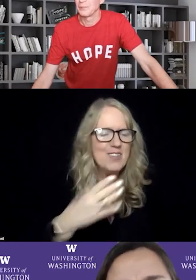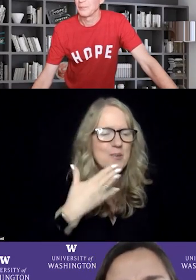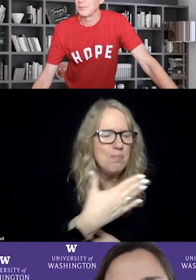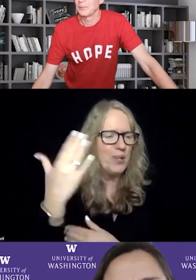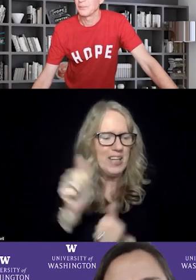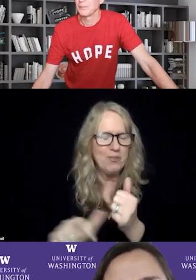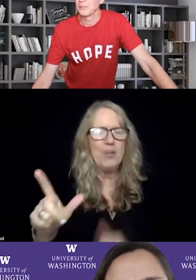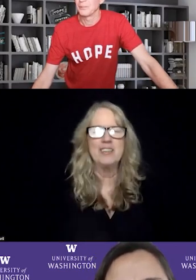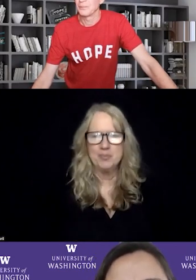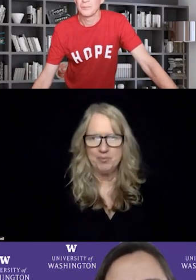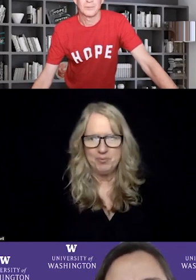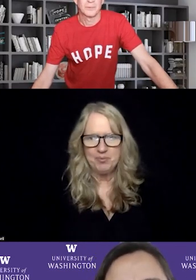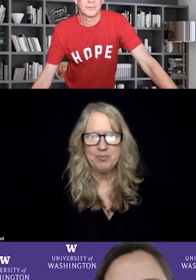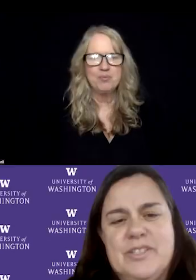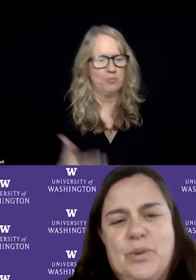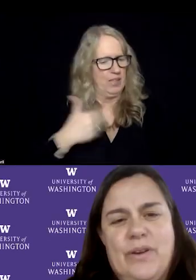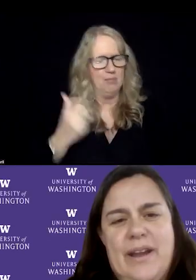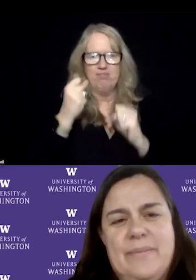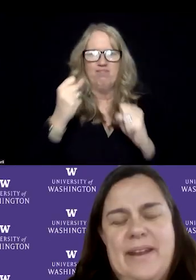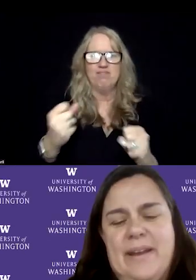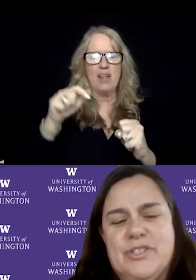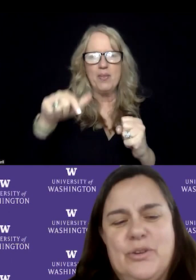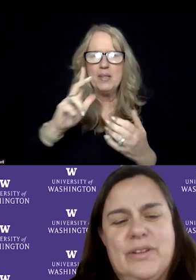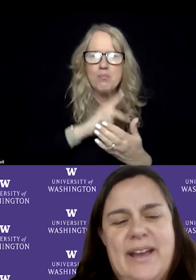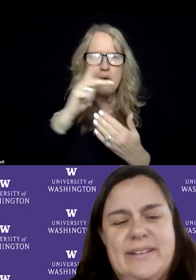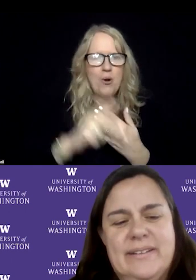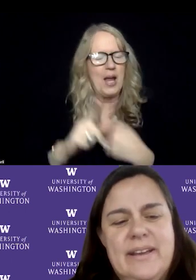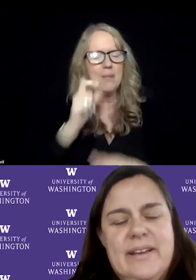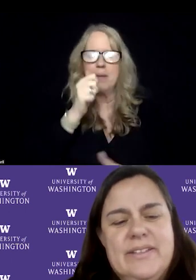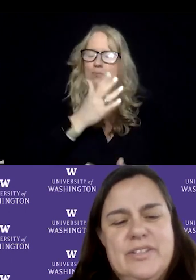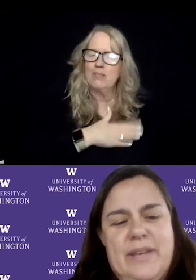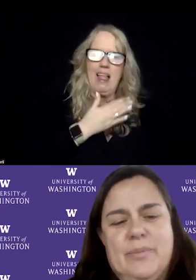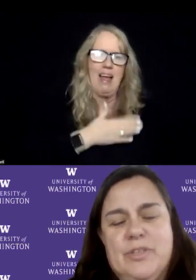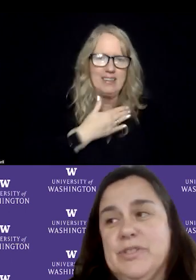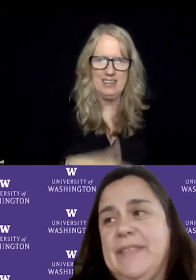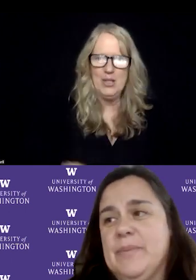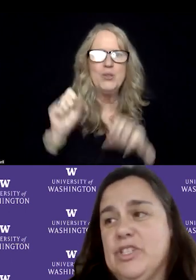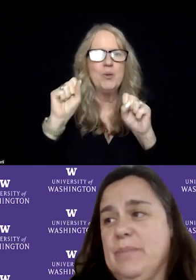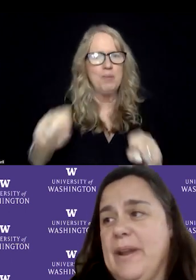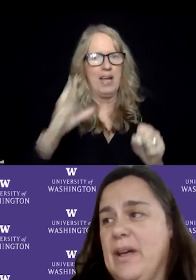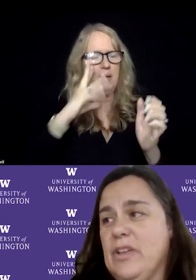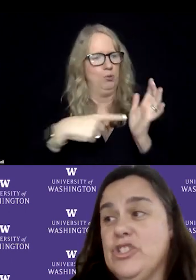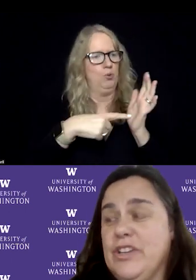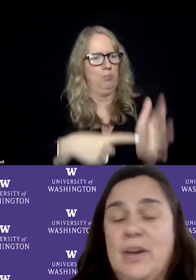WANTED TO LET YOU KNOW THAT I AM A HUGE FAN OF THIS PROGRAM AND I AM SO GLAD TO PRESENT THIS POSITION OF SHOULD MENTAL HEALTH COME